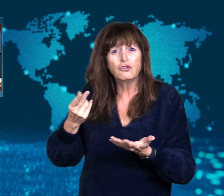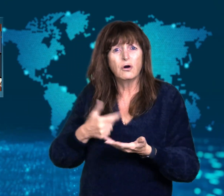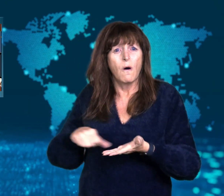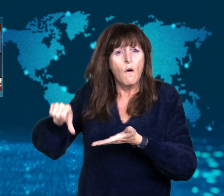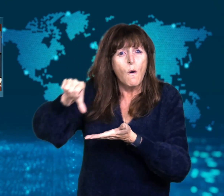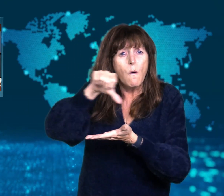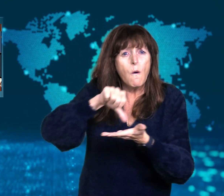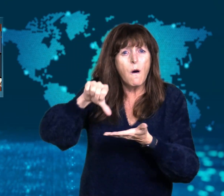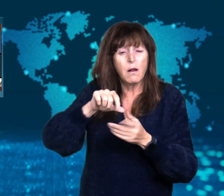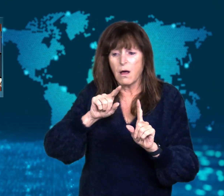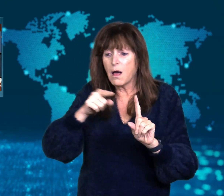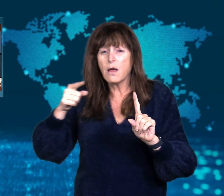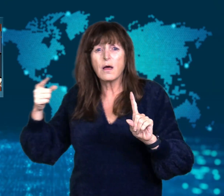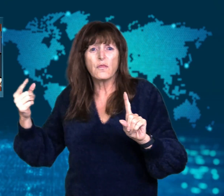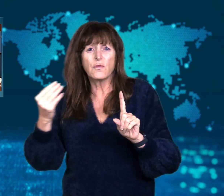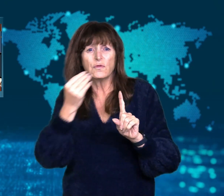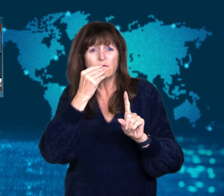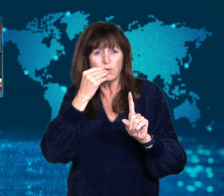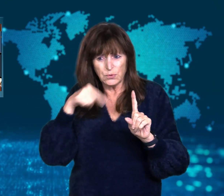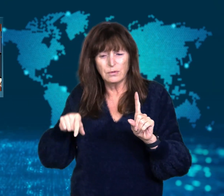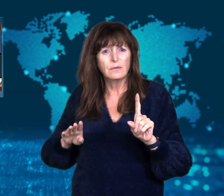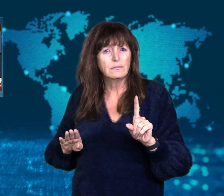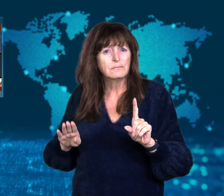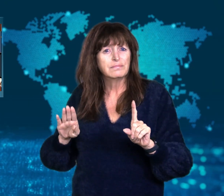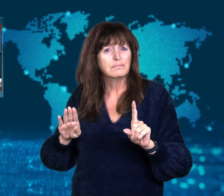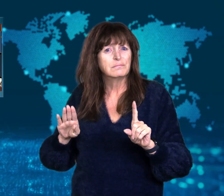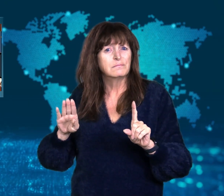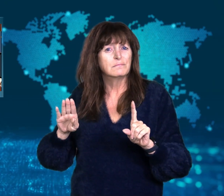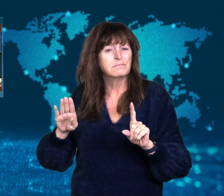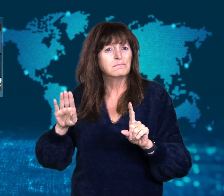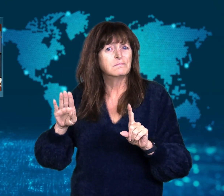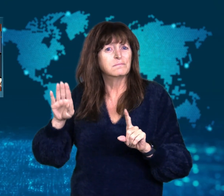and other foods continue to increase,